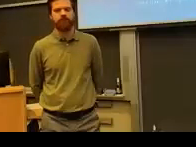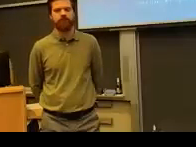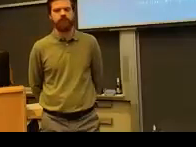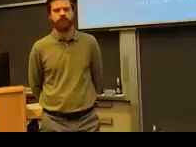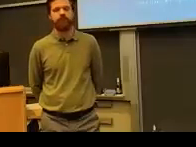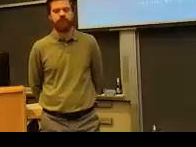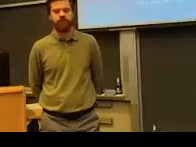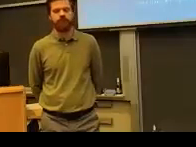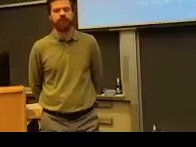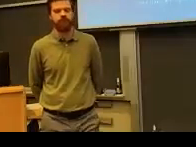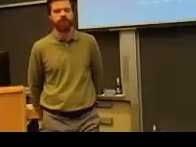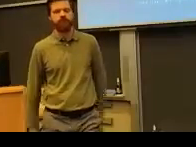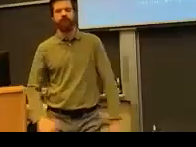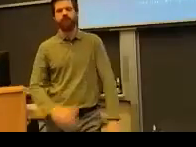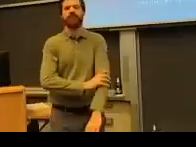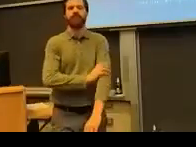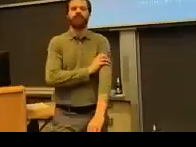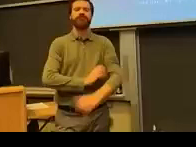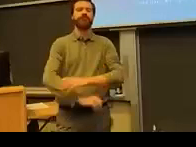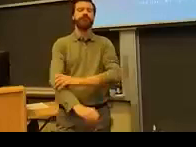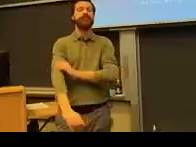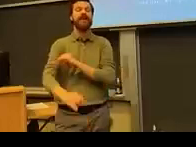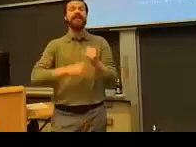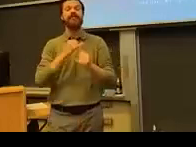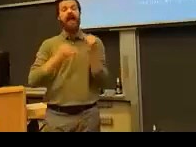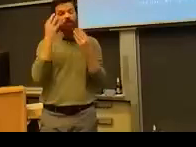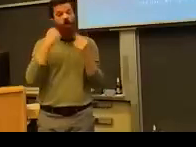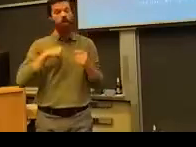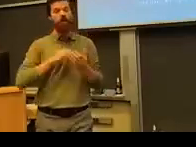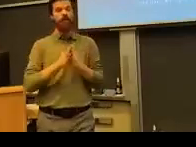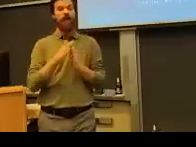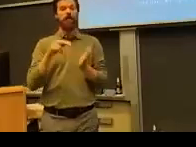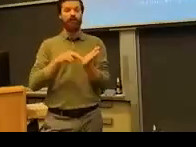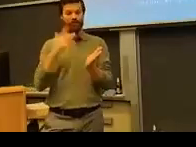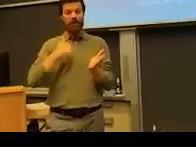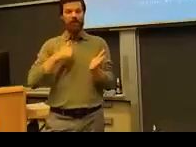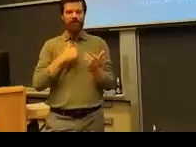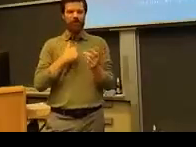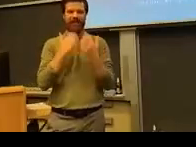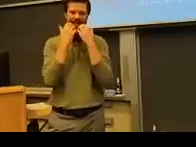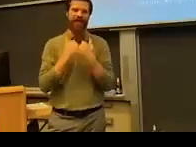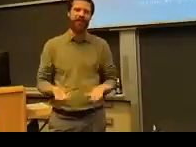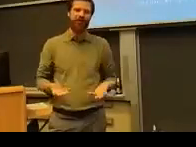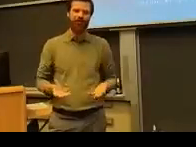so just in my opinion final thoughts we become nurses because we care and I think